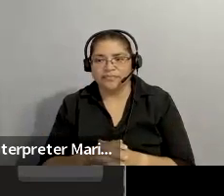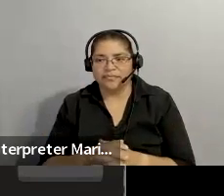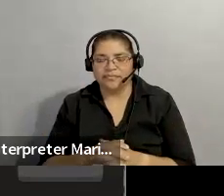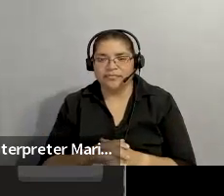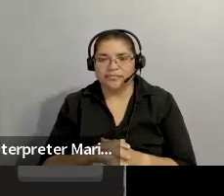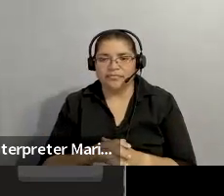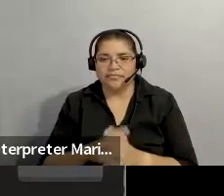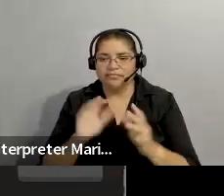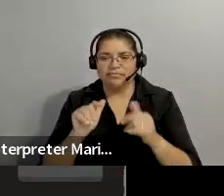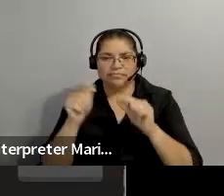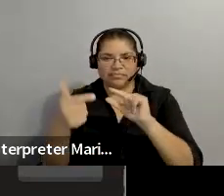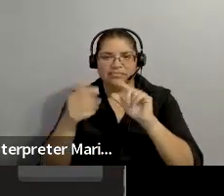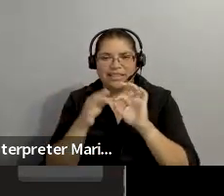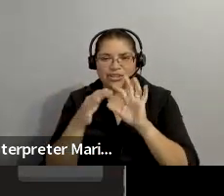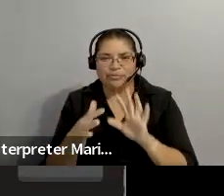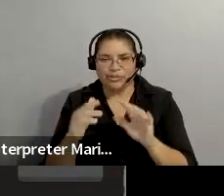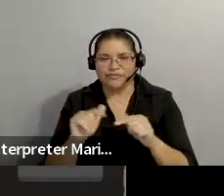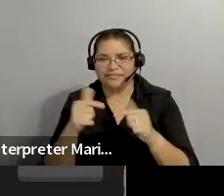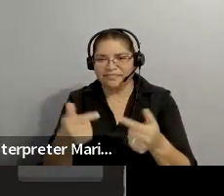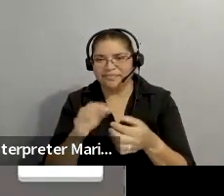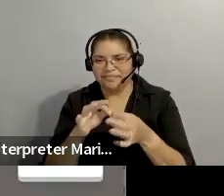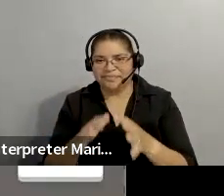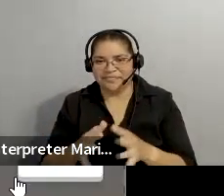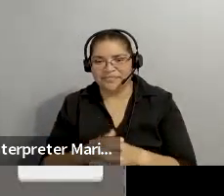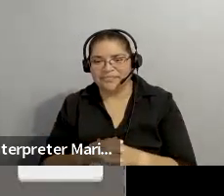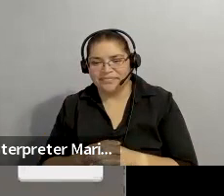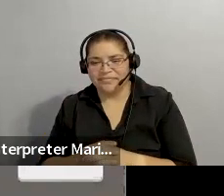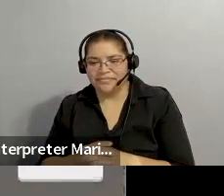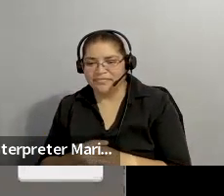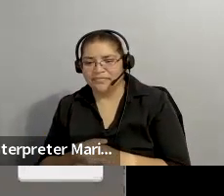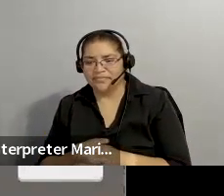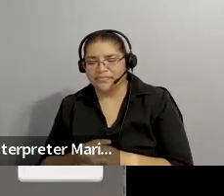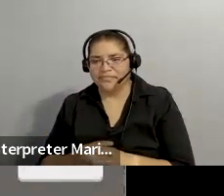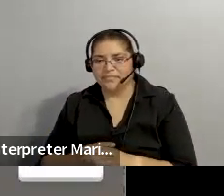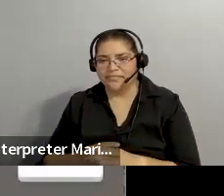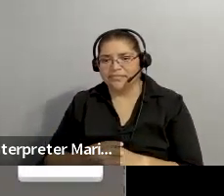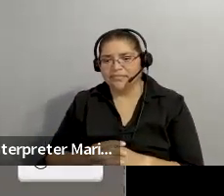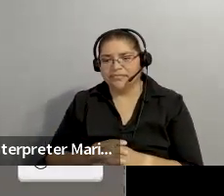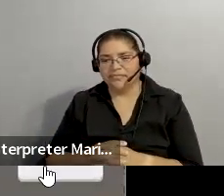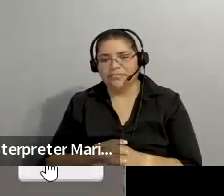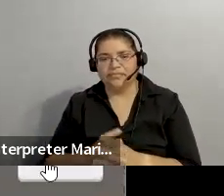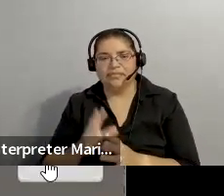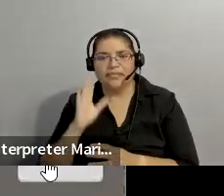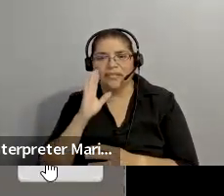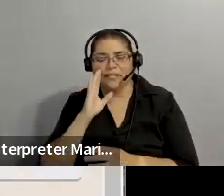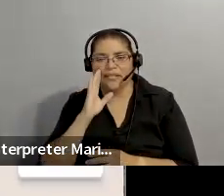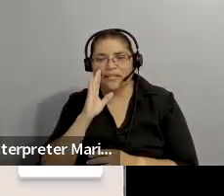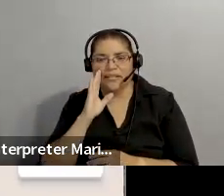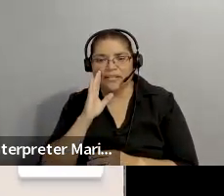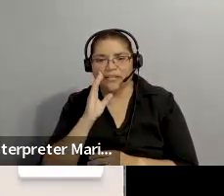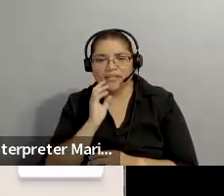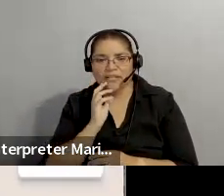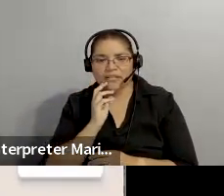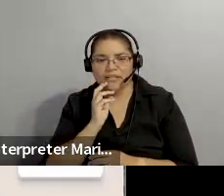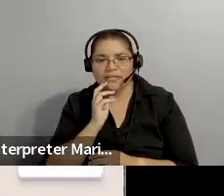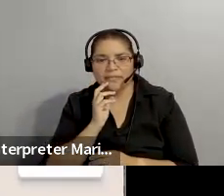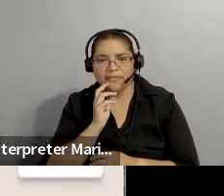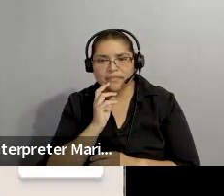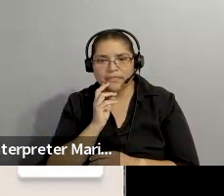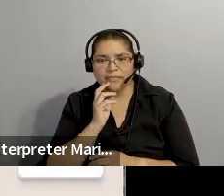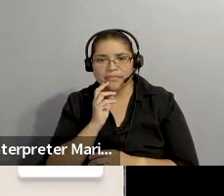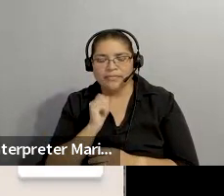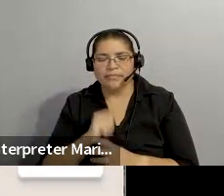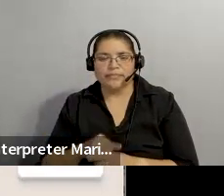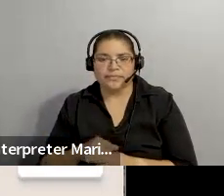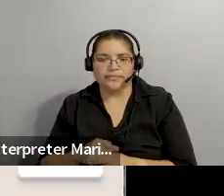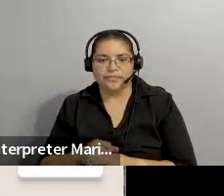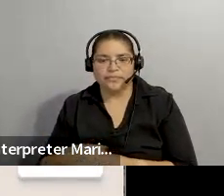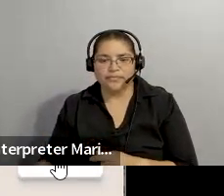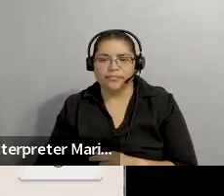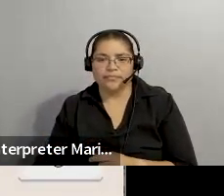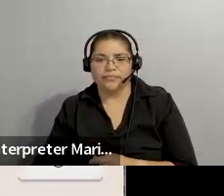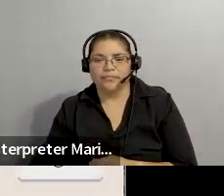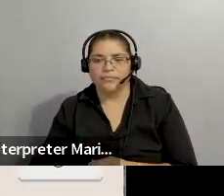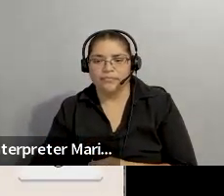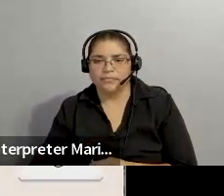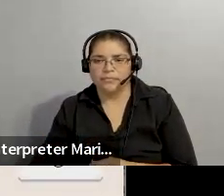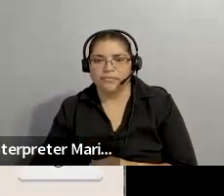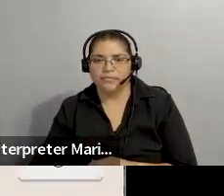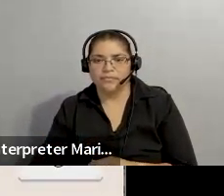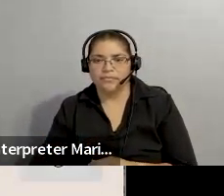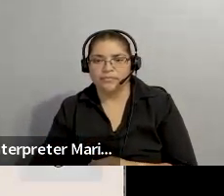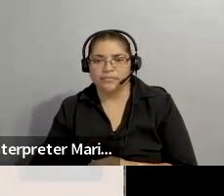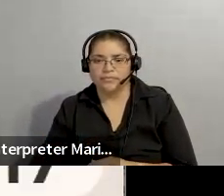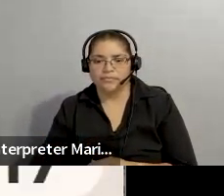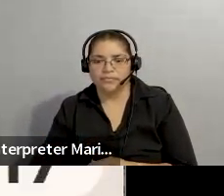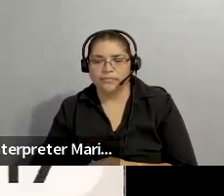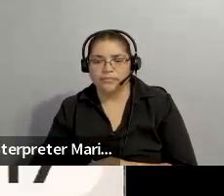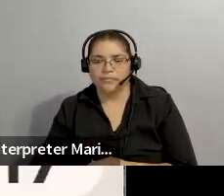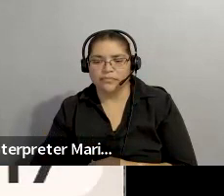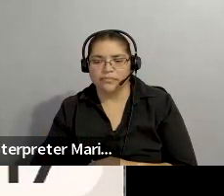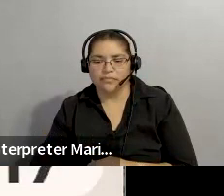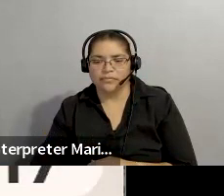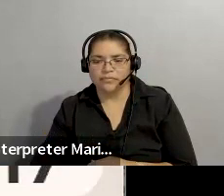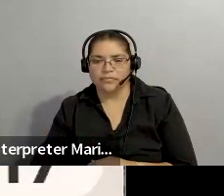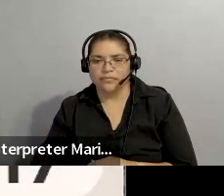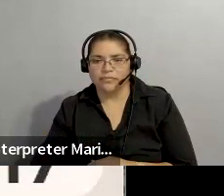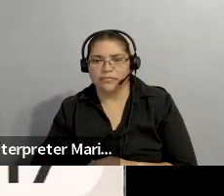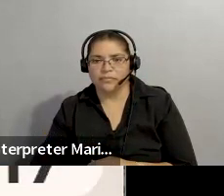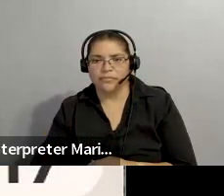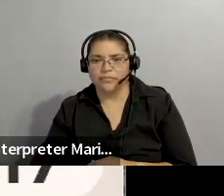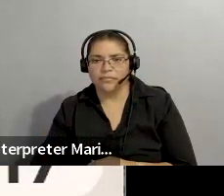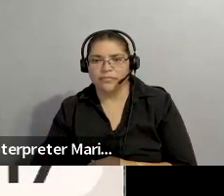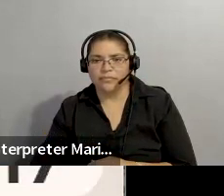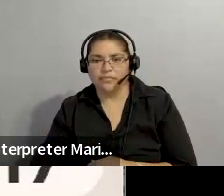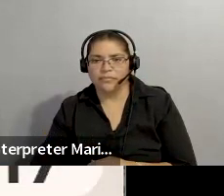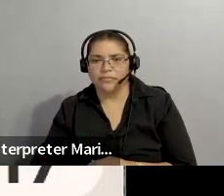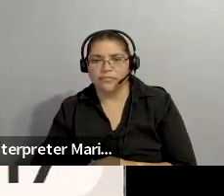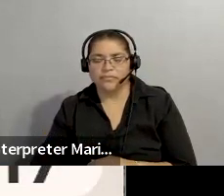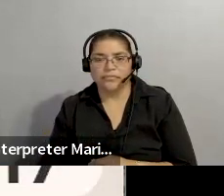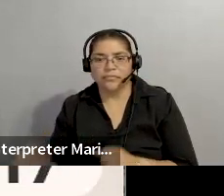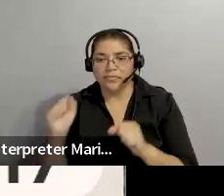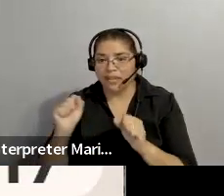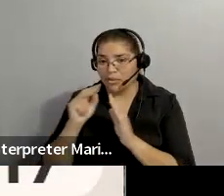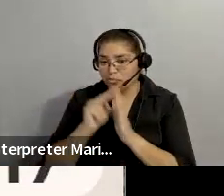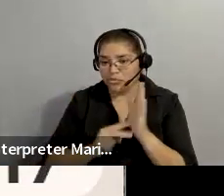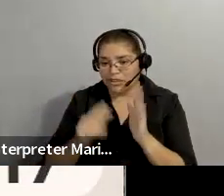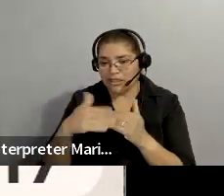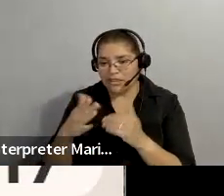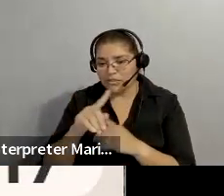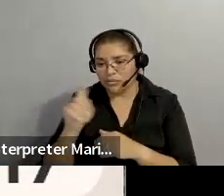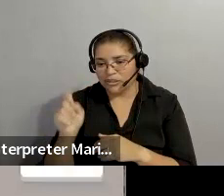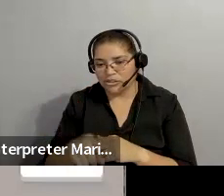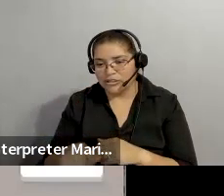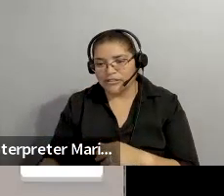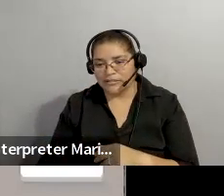: I want to say the Brits.